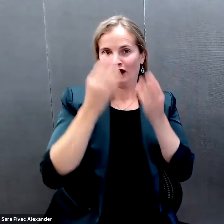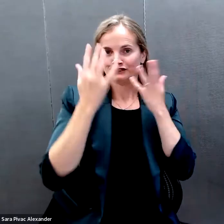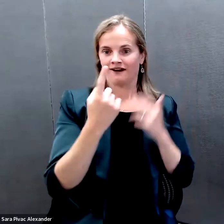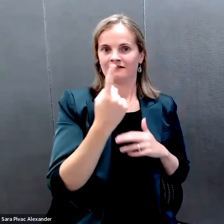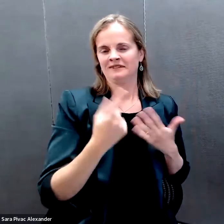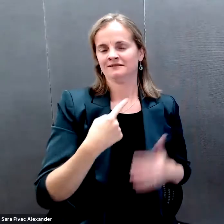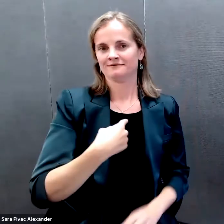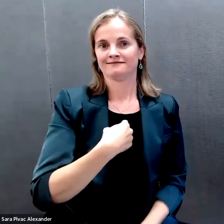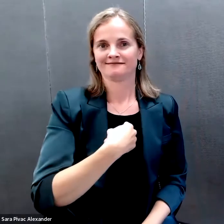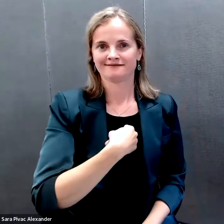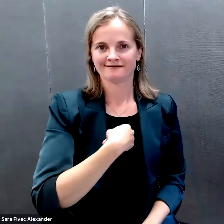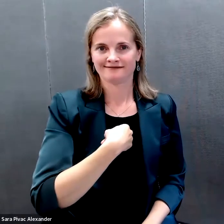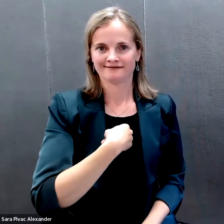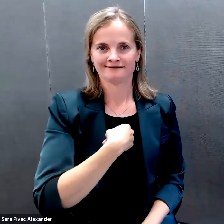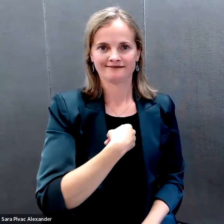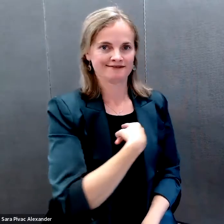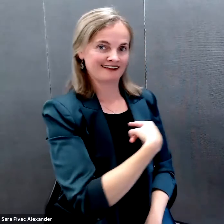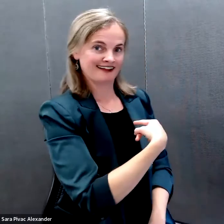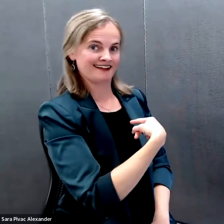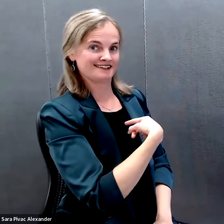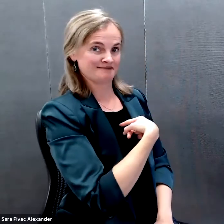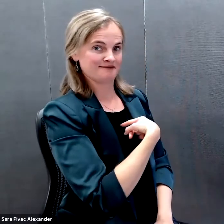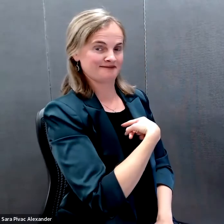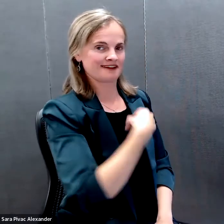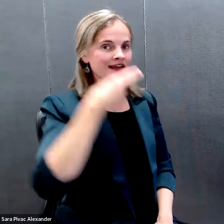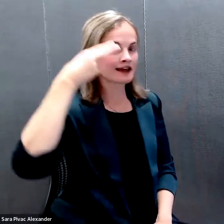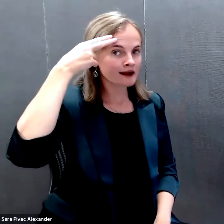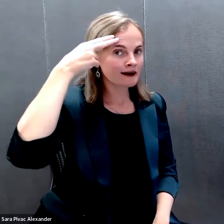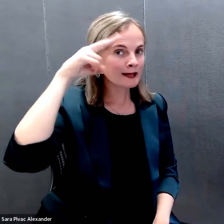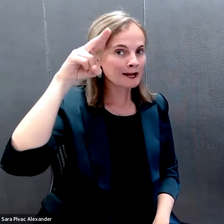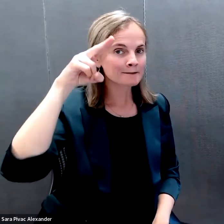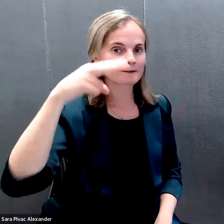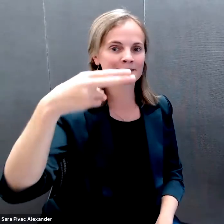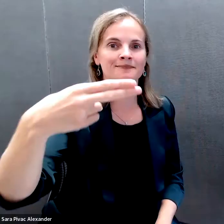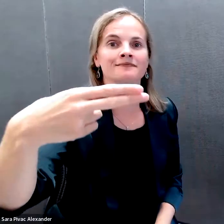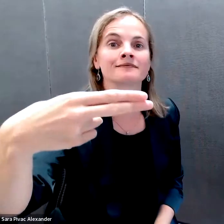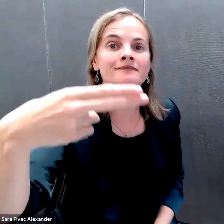already you've learned this first person pronoun you can use that again to point yourself and name